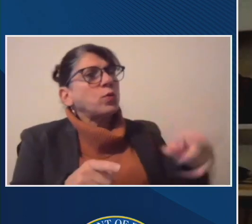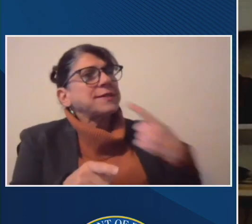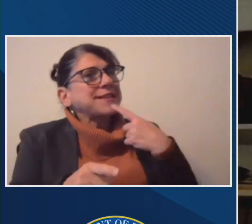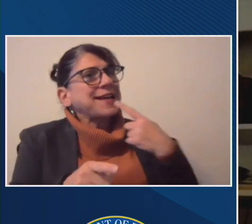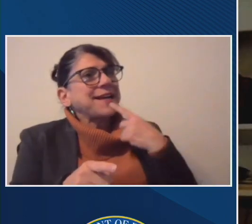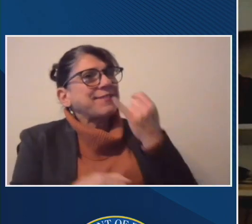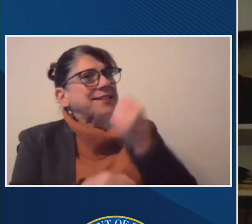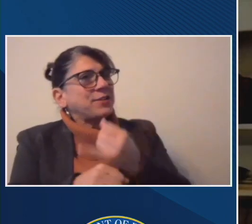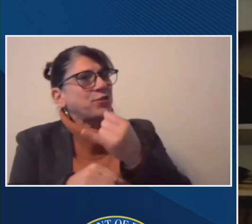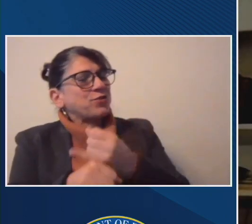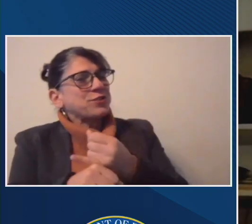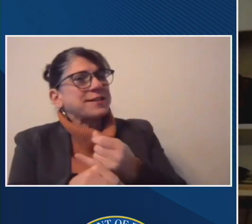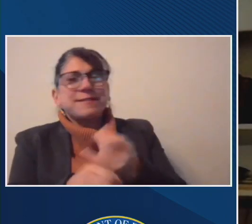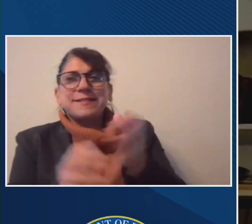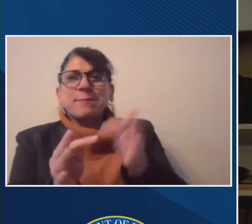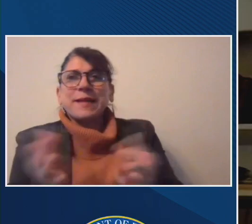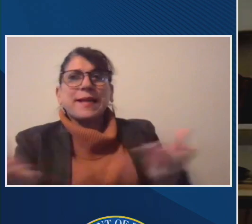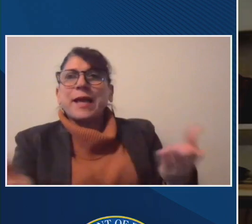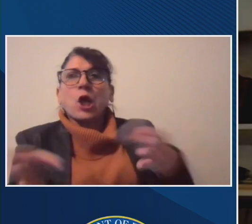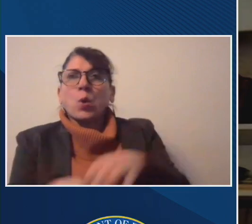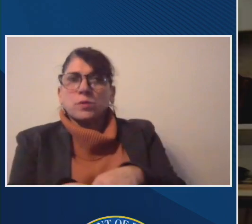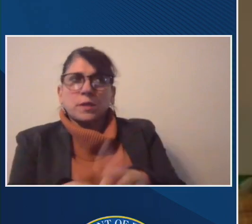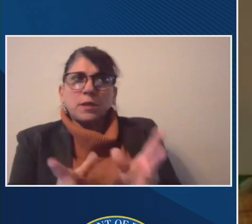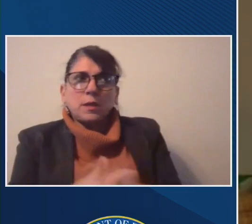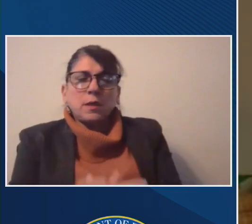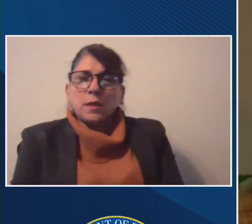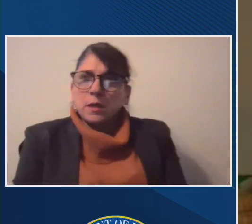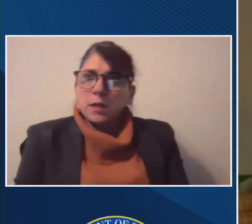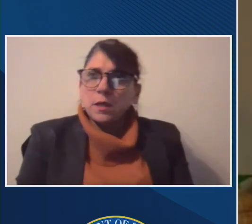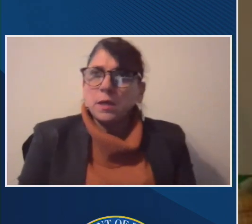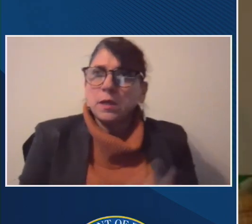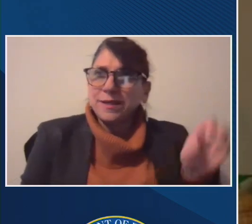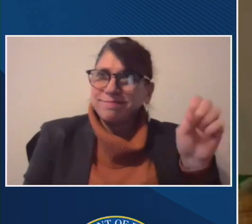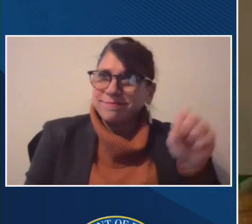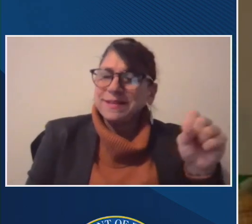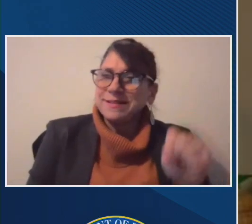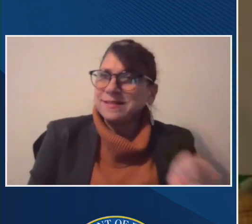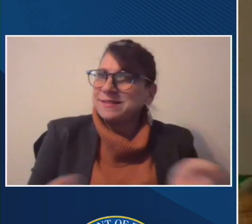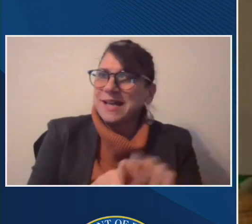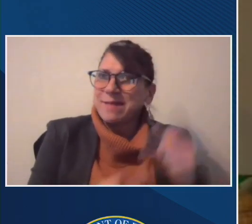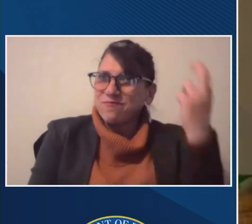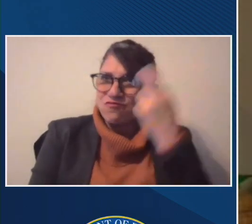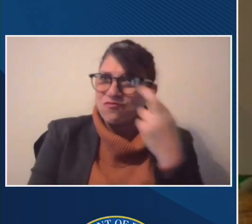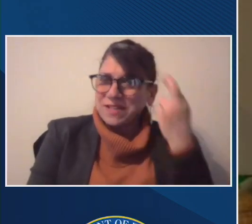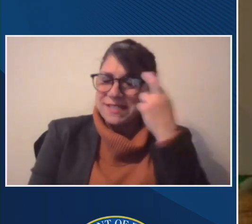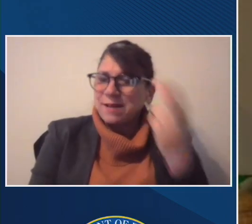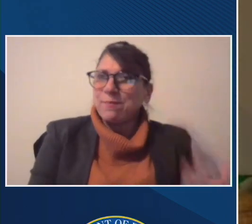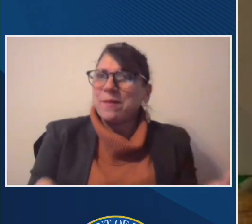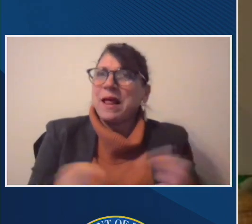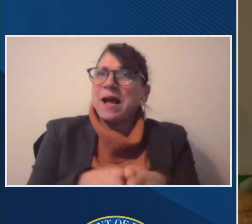simply closed and. Is the same rationale applied to all closures, not just those closures that